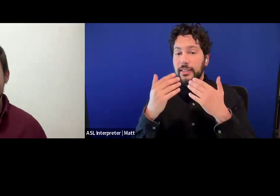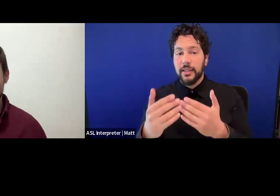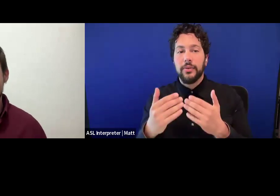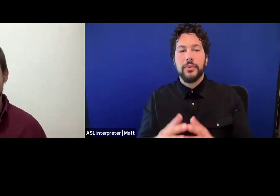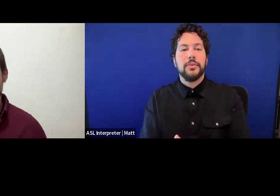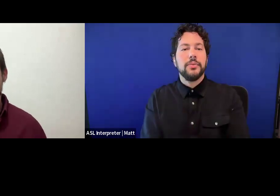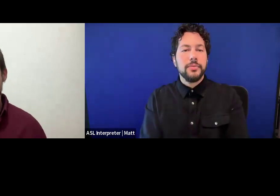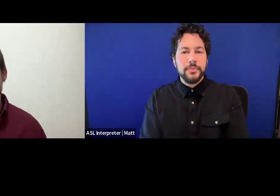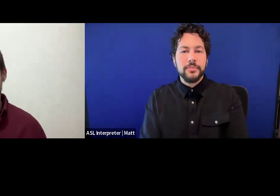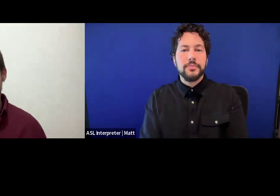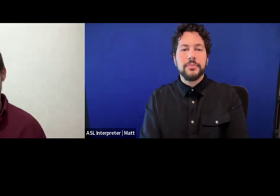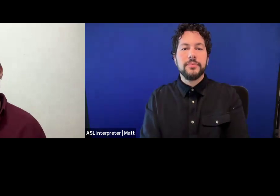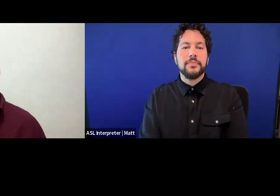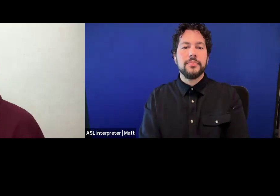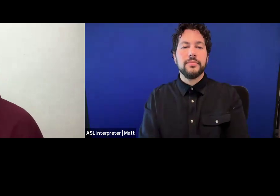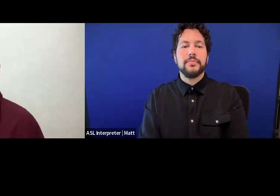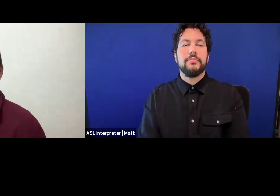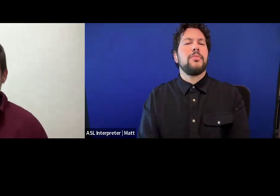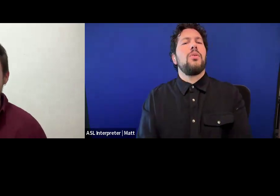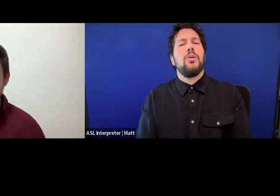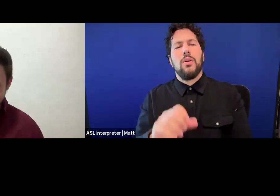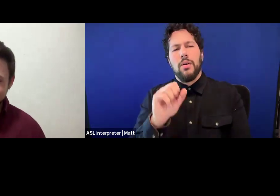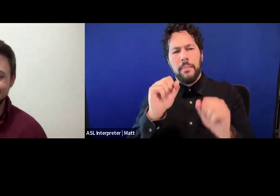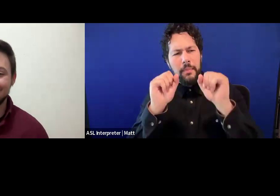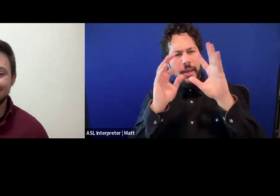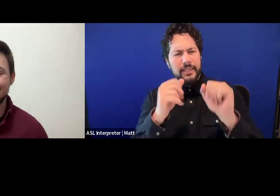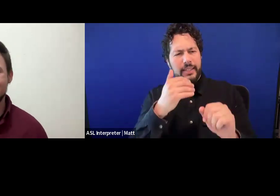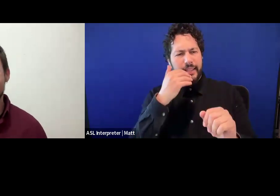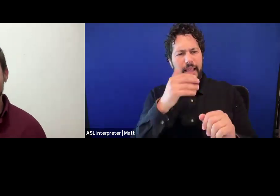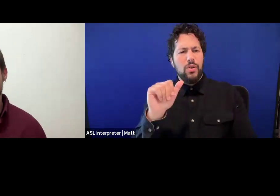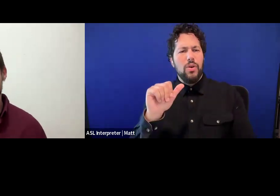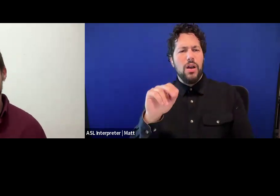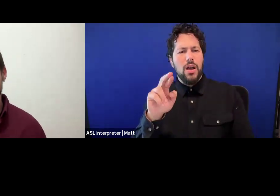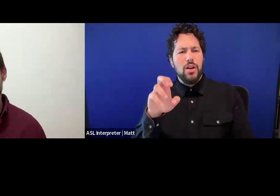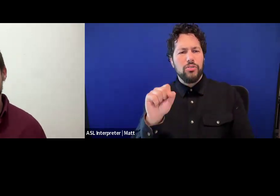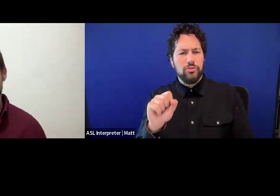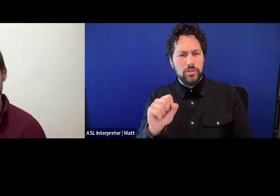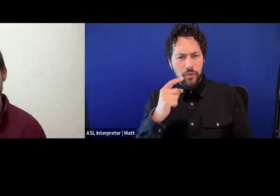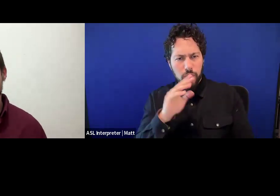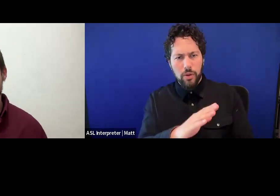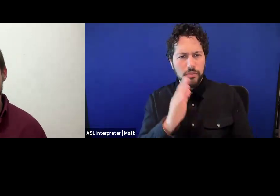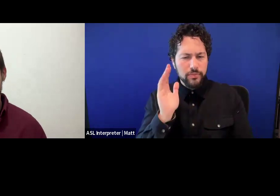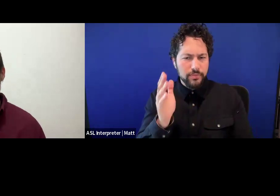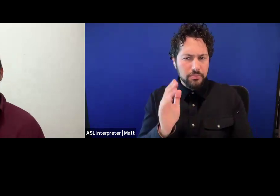Amazing! Andres, thank you so much for that presentation. Does anyone have any questions?